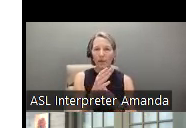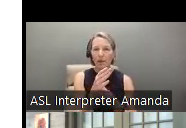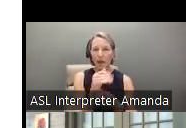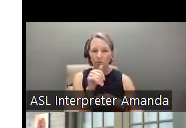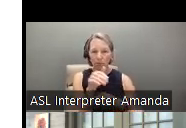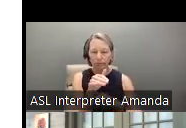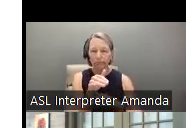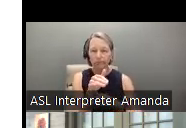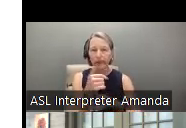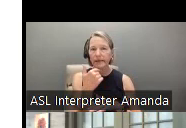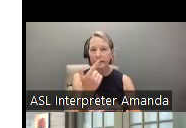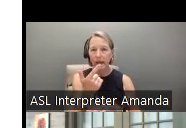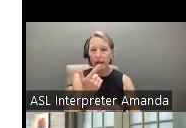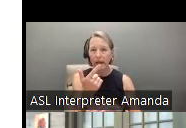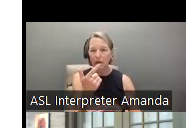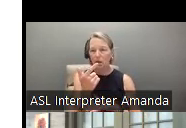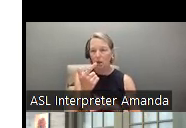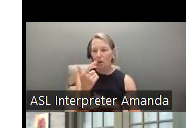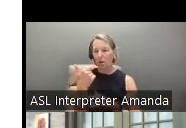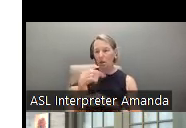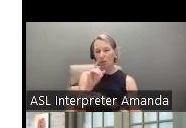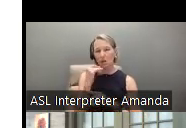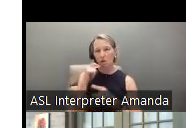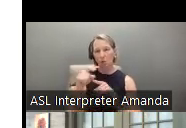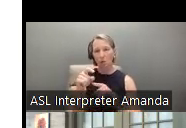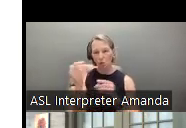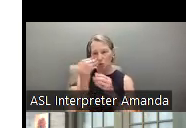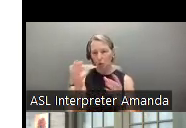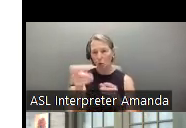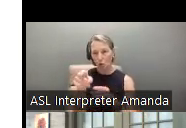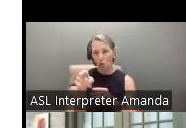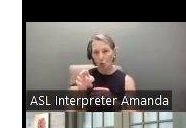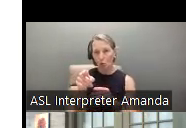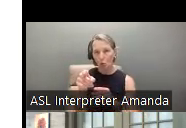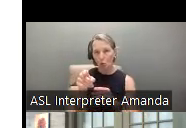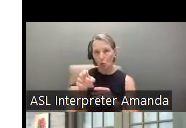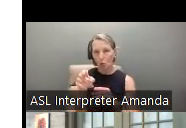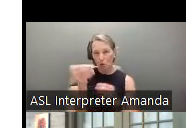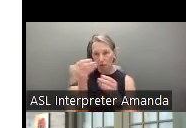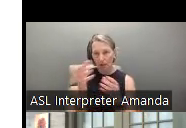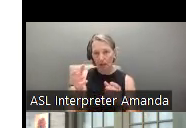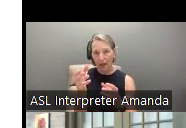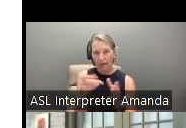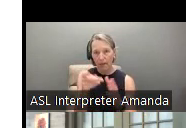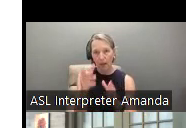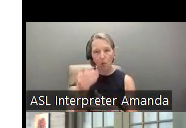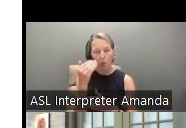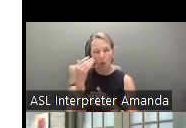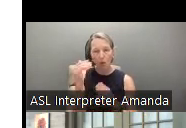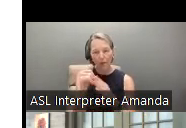um they may direct us to give you a call um to let them know um to let the pays know that we are